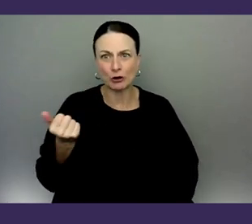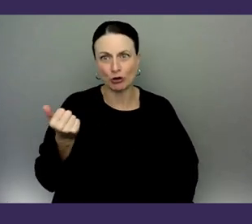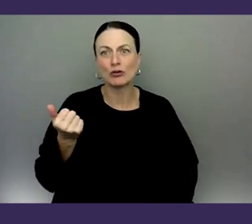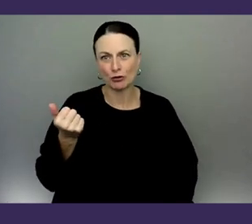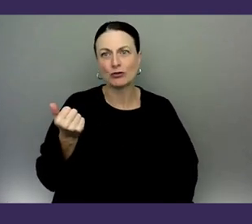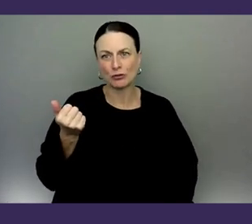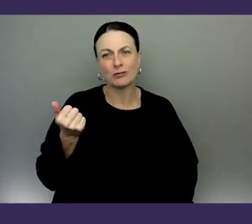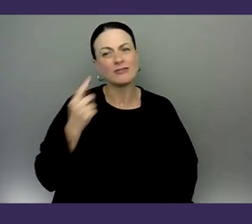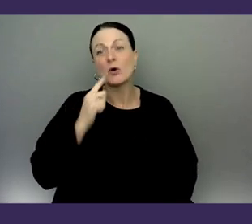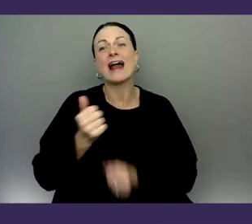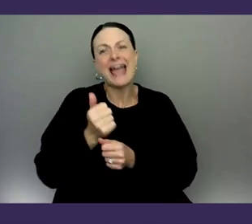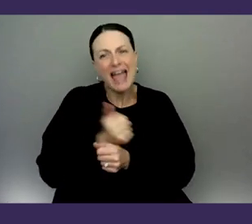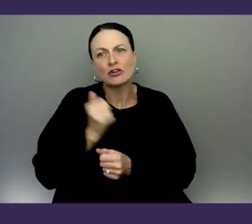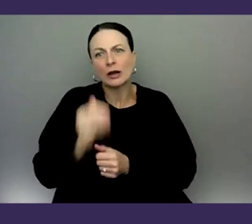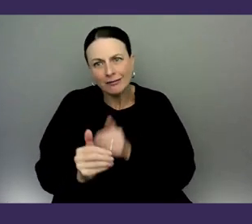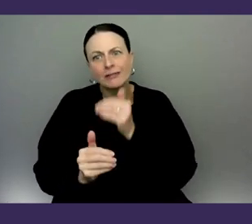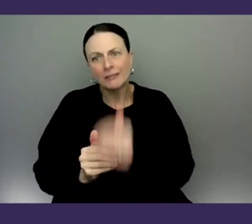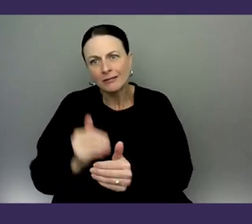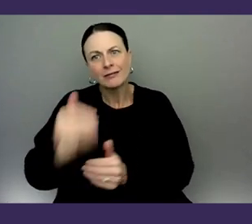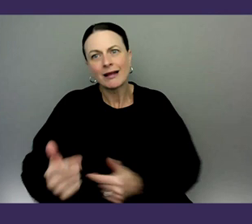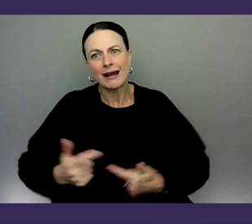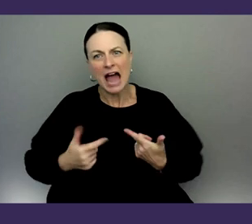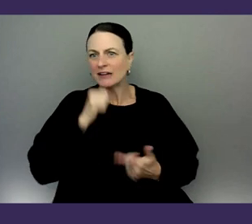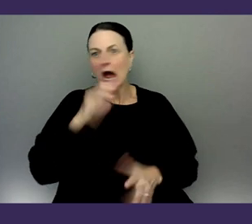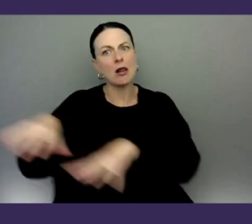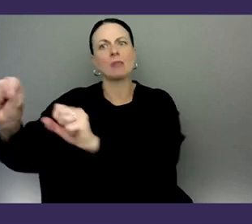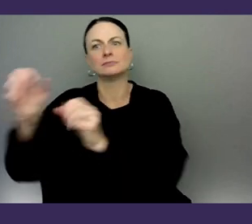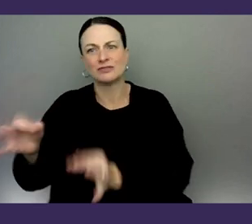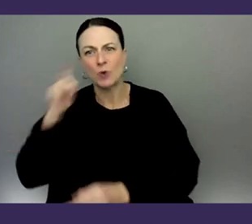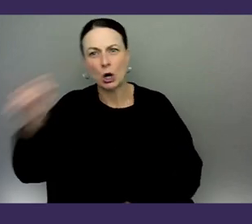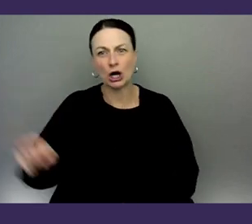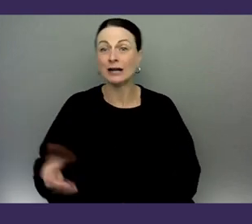in every step of life. In the past, it was a lot simpler